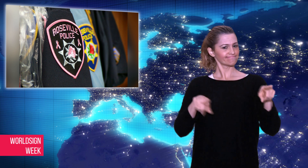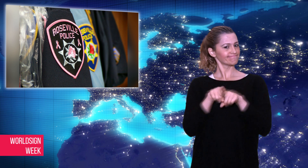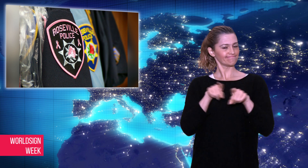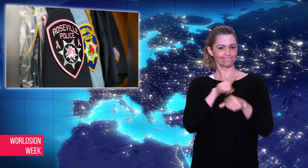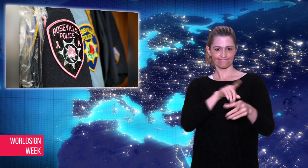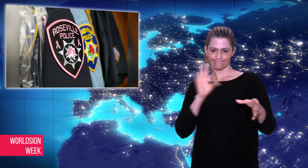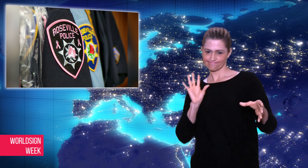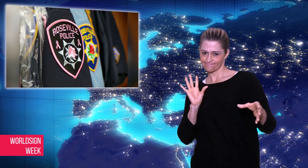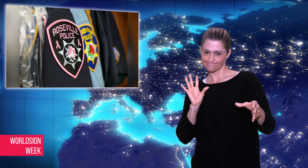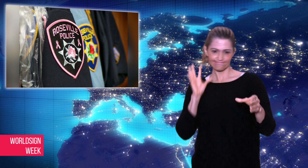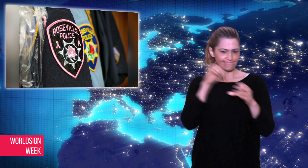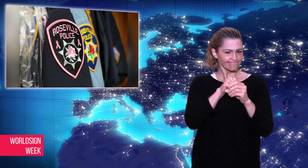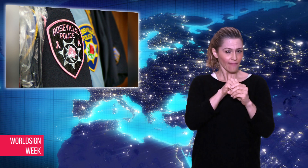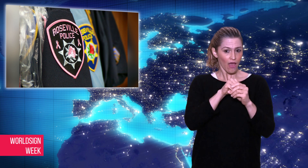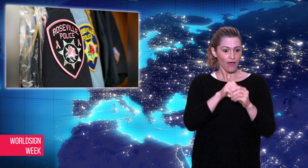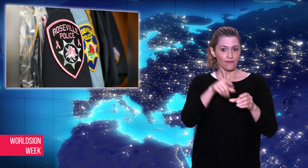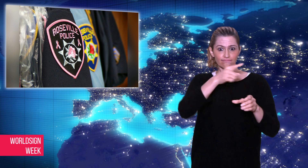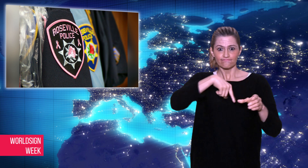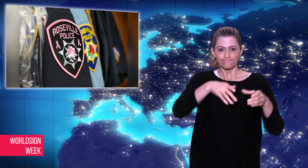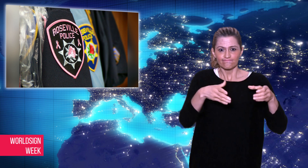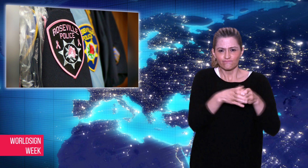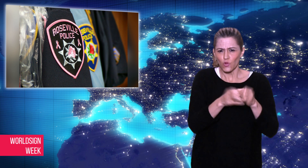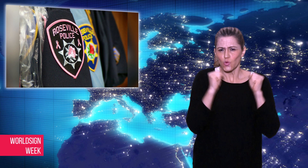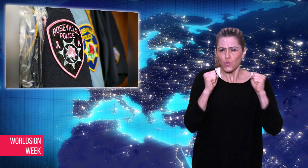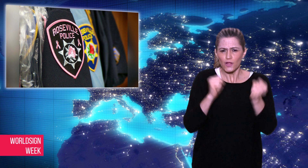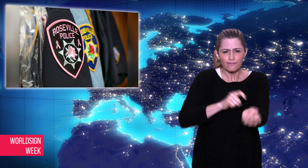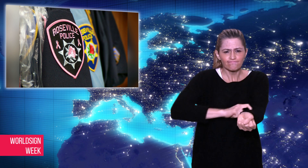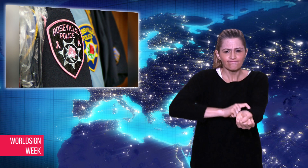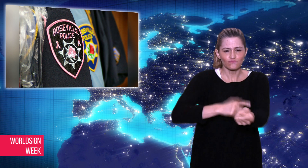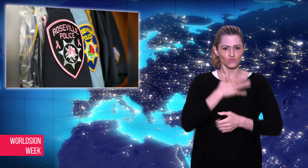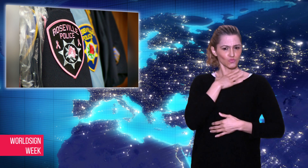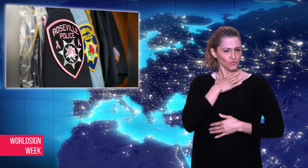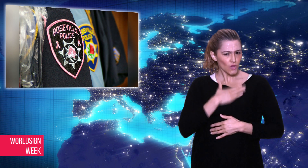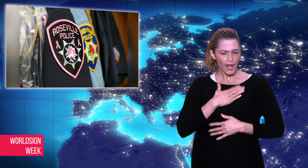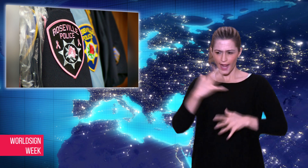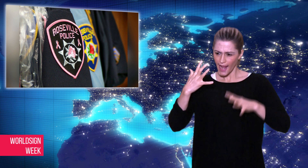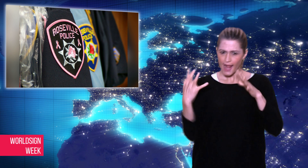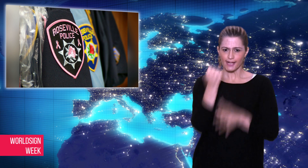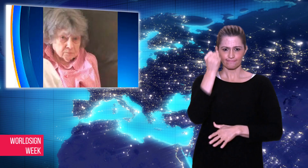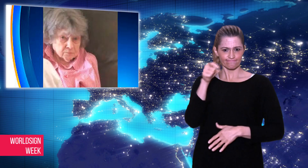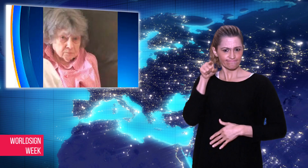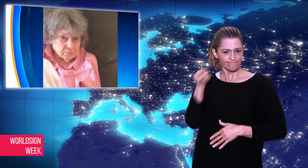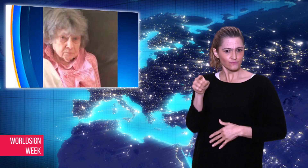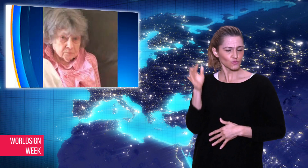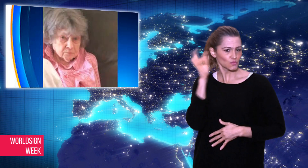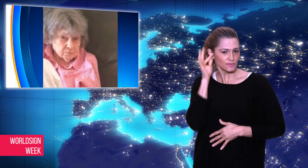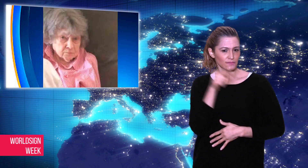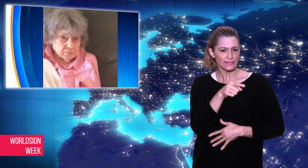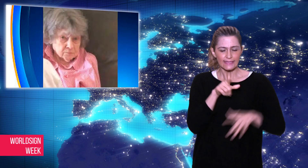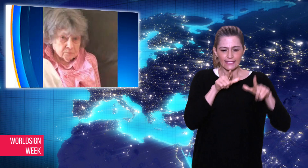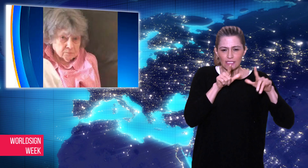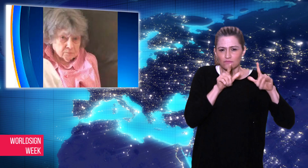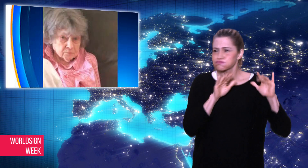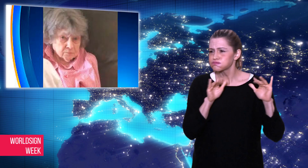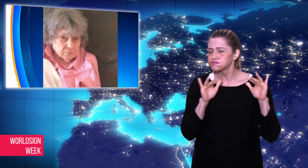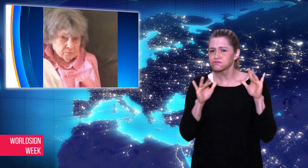The kids were so determined to find her.